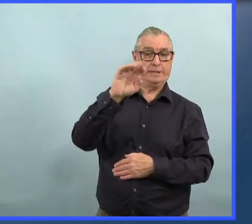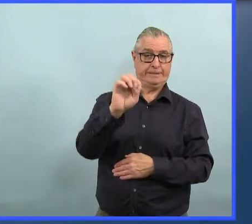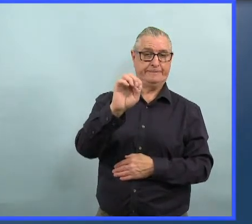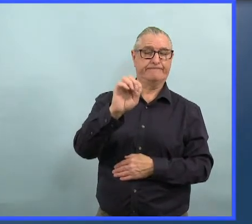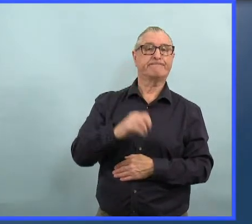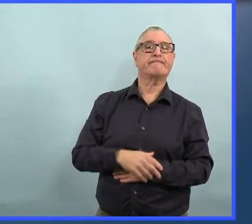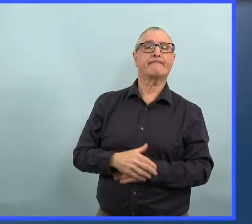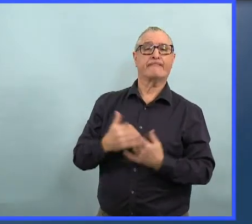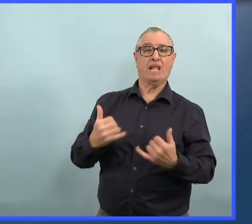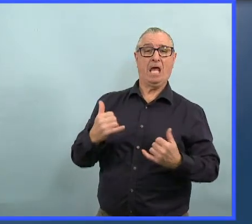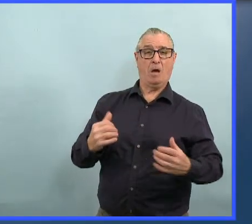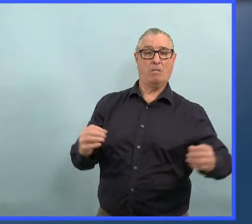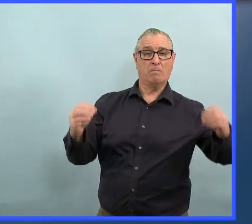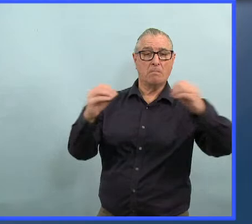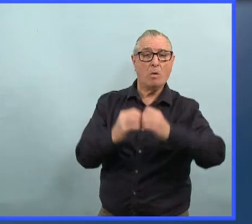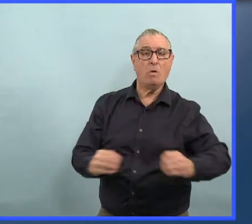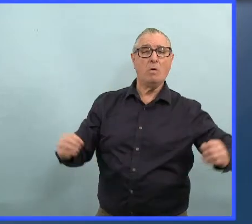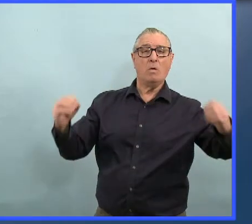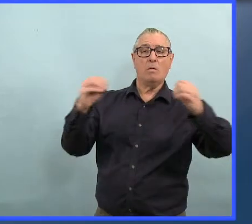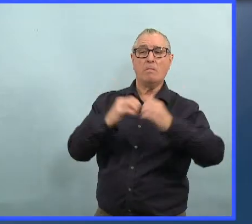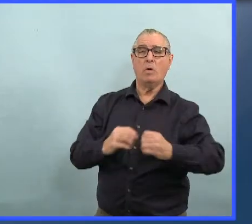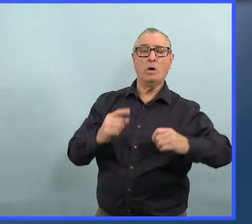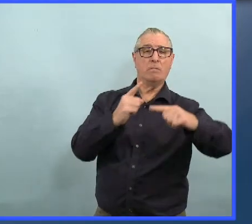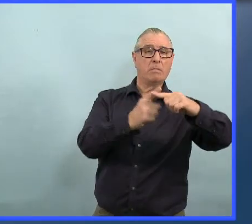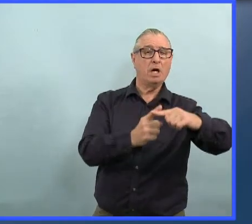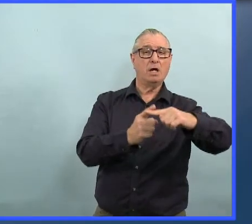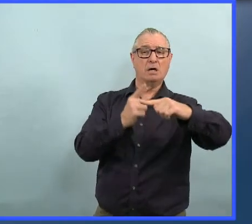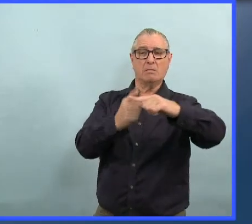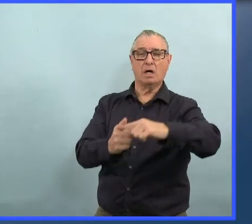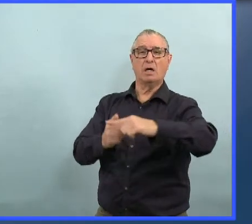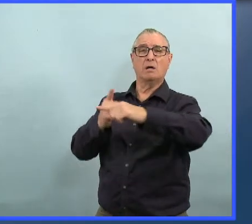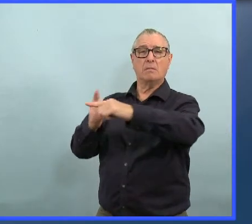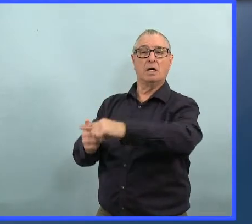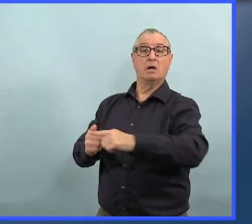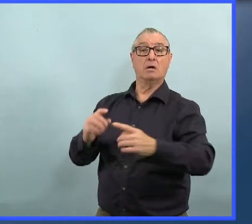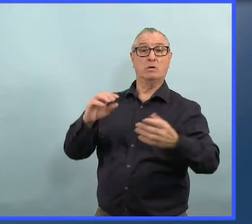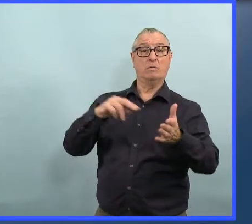code there's more discussion about immunity after infection um with some people i guess